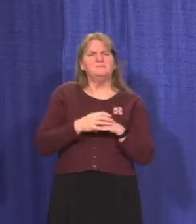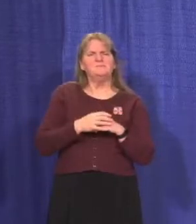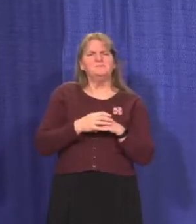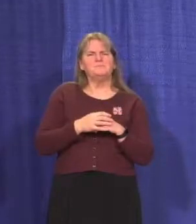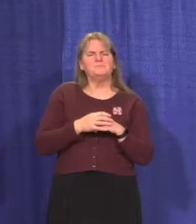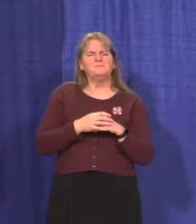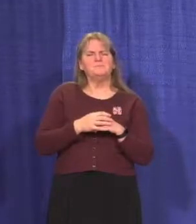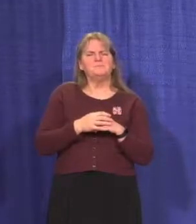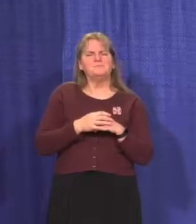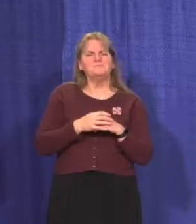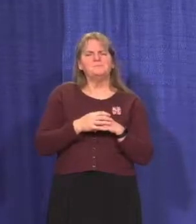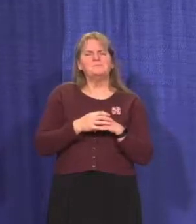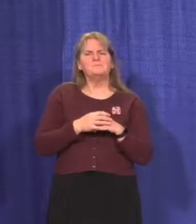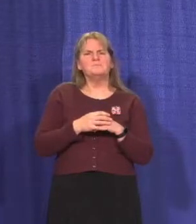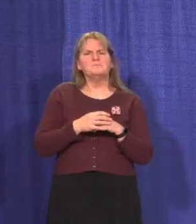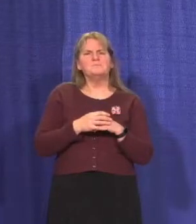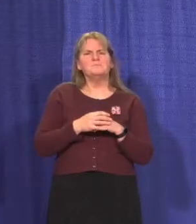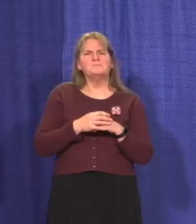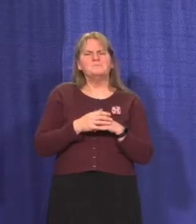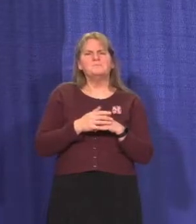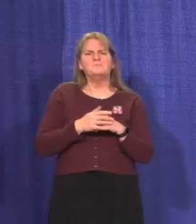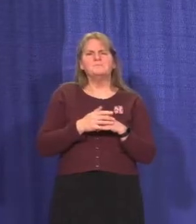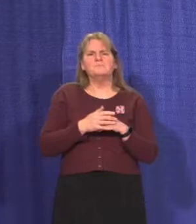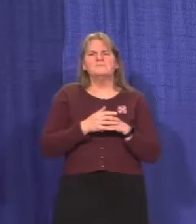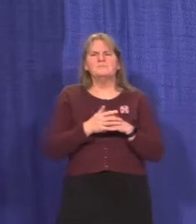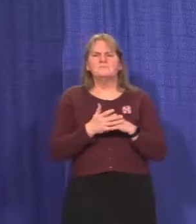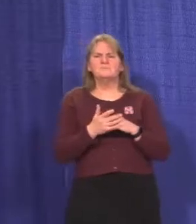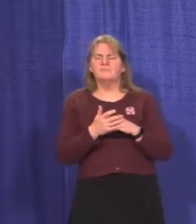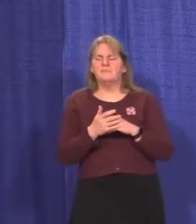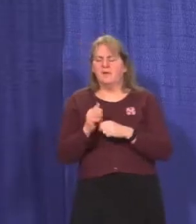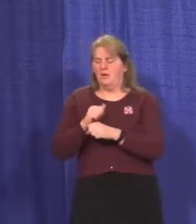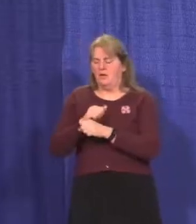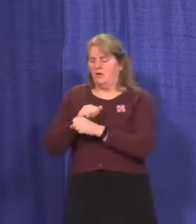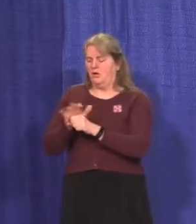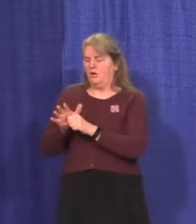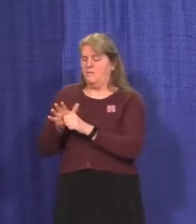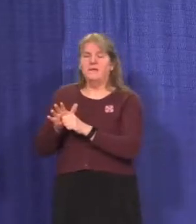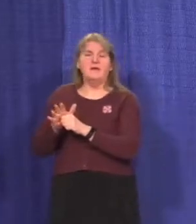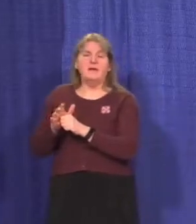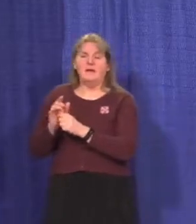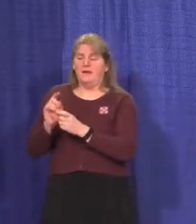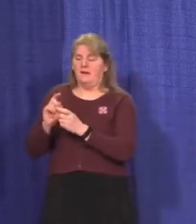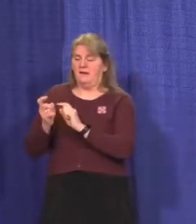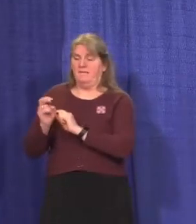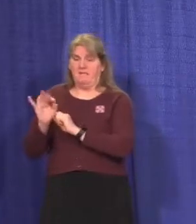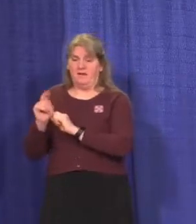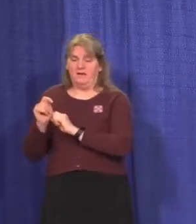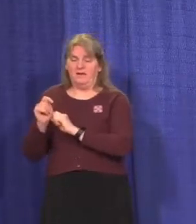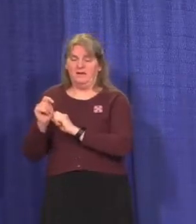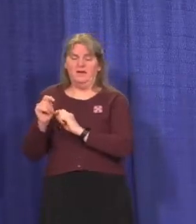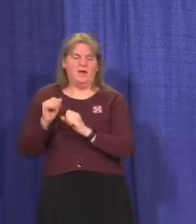between the variants and the vaccine. There is loss we still need to learn.